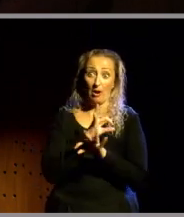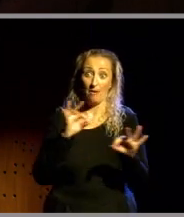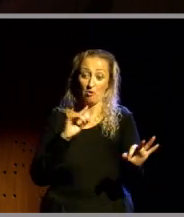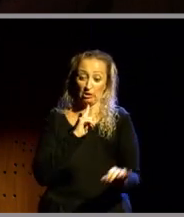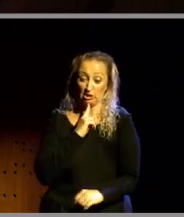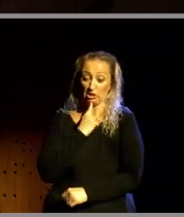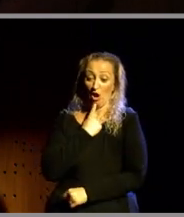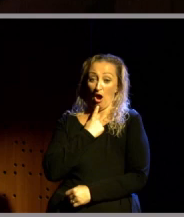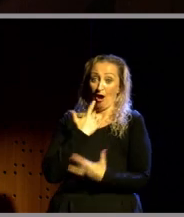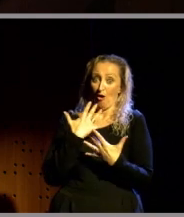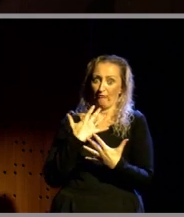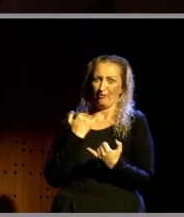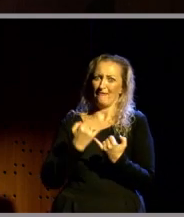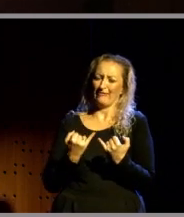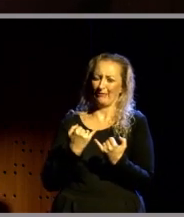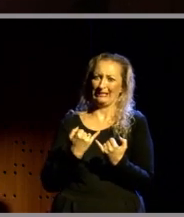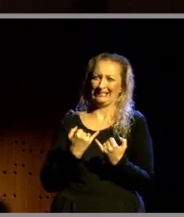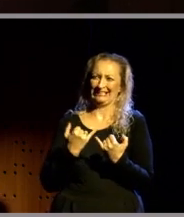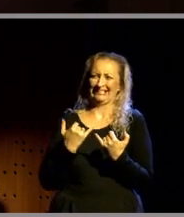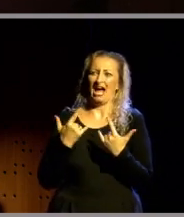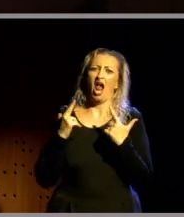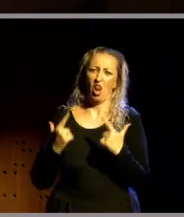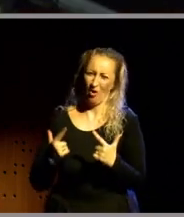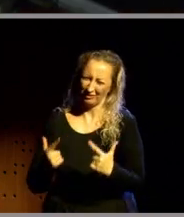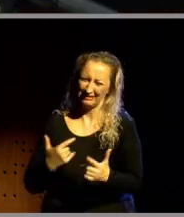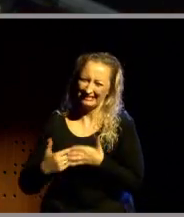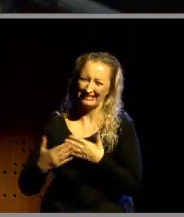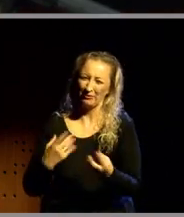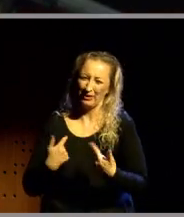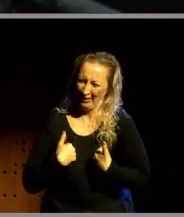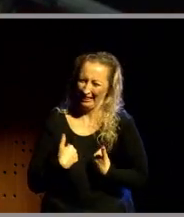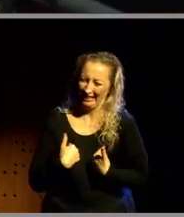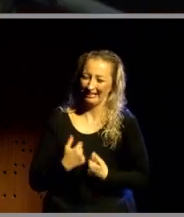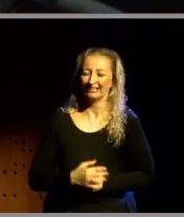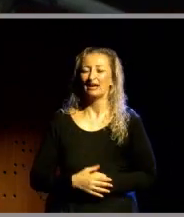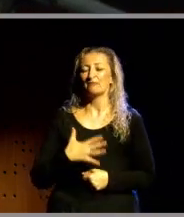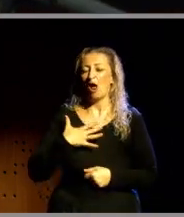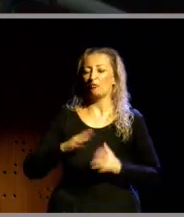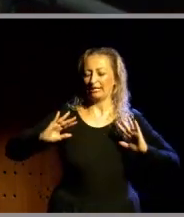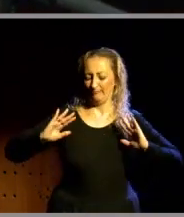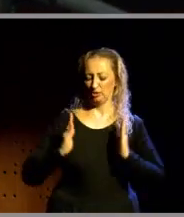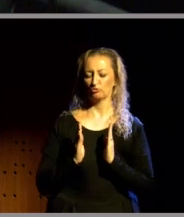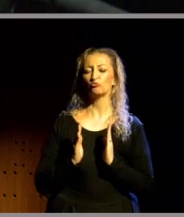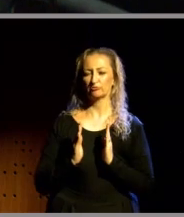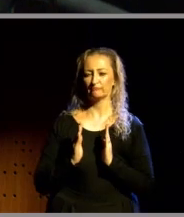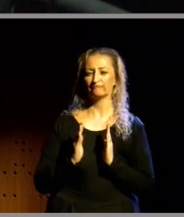I'm typically a lot to deal with. But I'm gonna keep this like nice, short and sweet and there's so